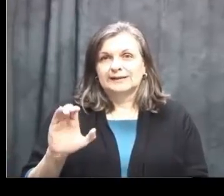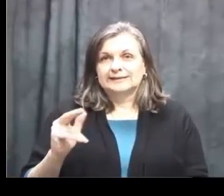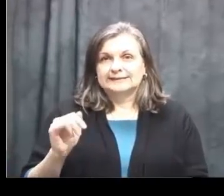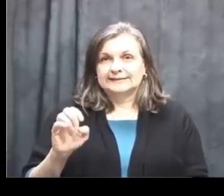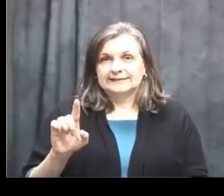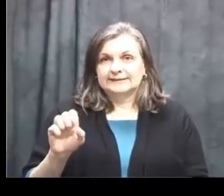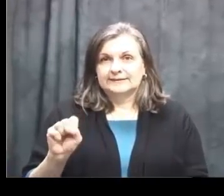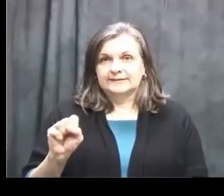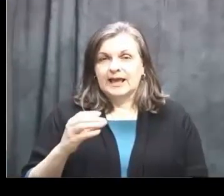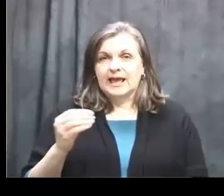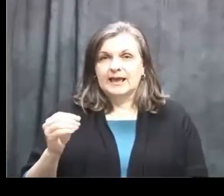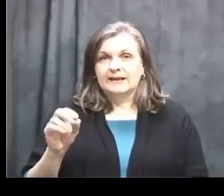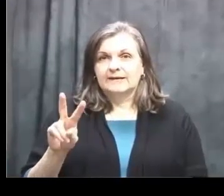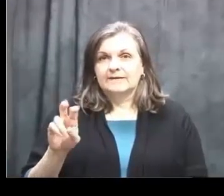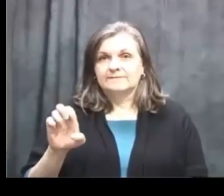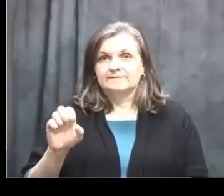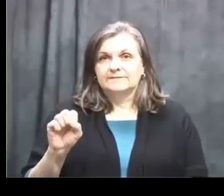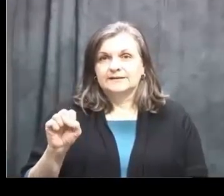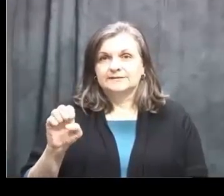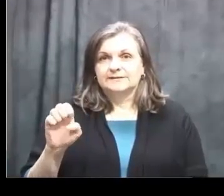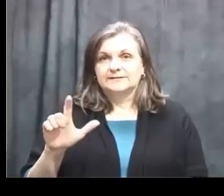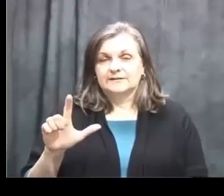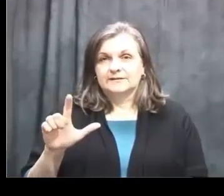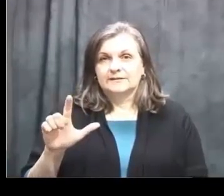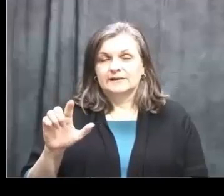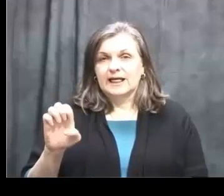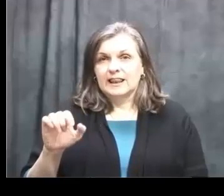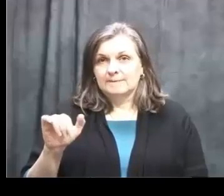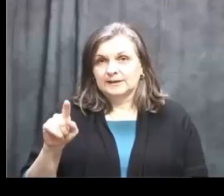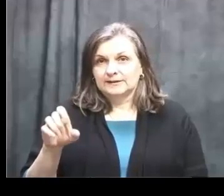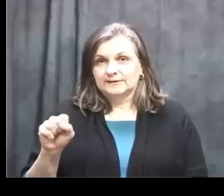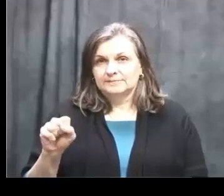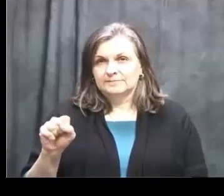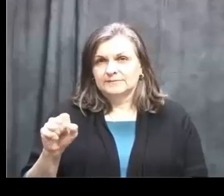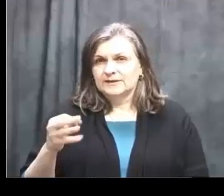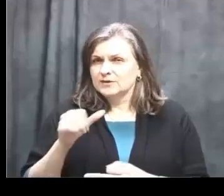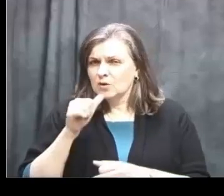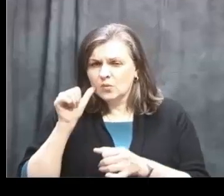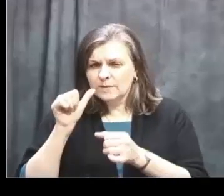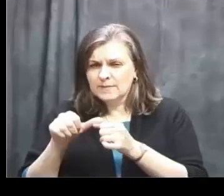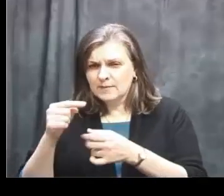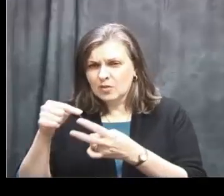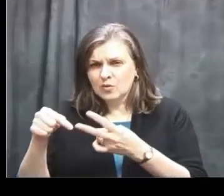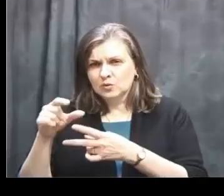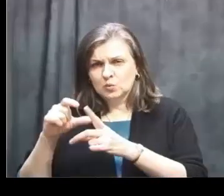vessel elements. If you don't remember those terms you can look back to plant tissues